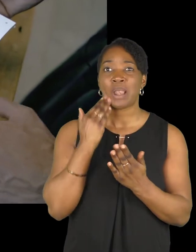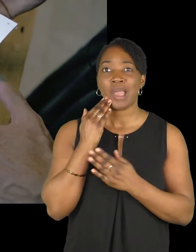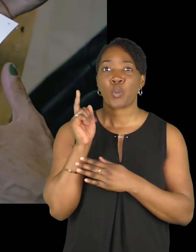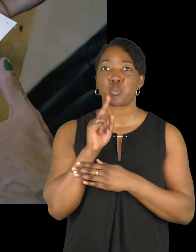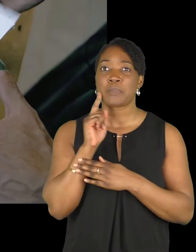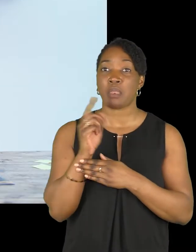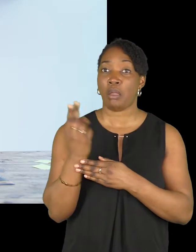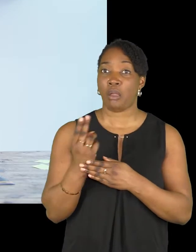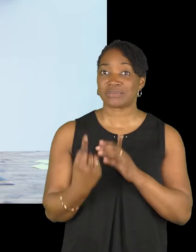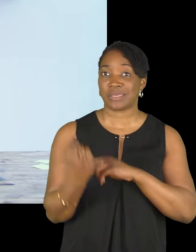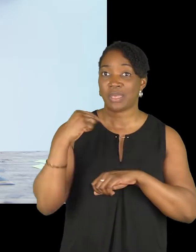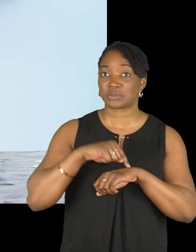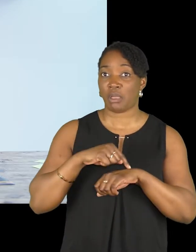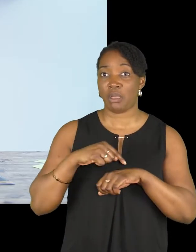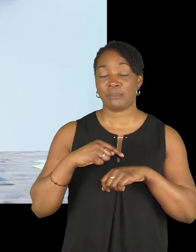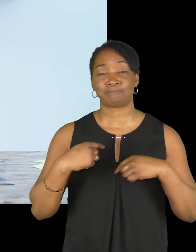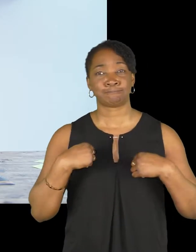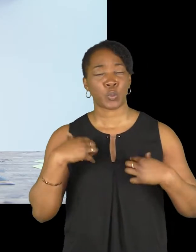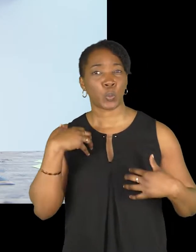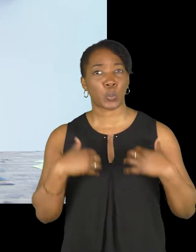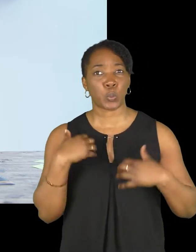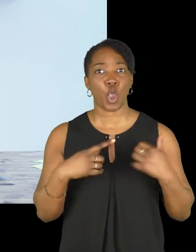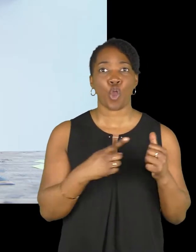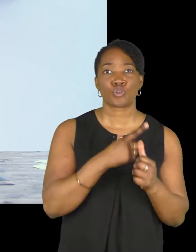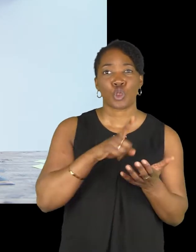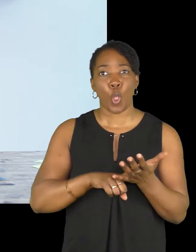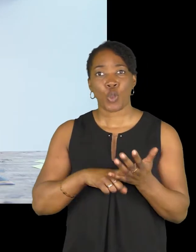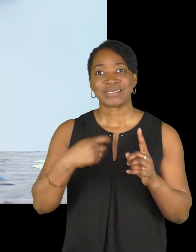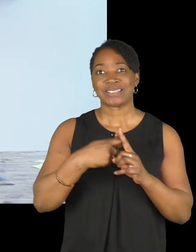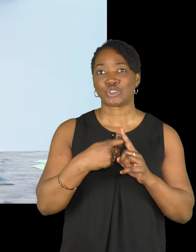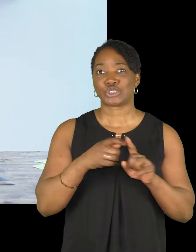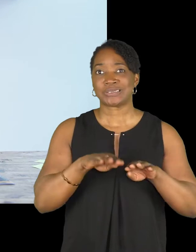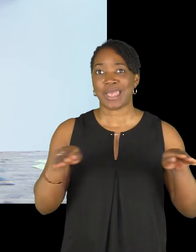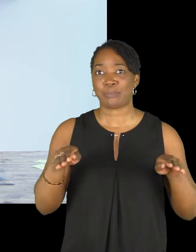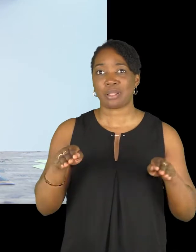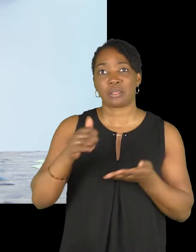time. I was very interested in Audre Lorde and the Kitchen Table Press in particular, because like